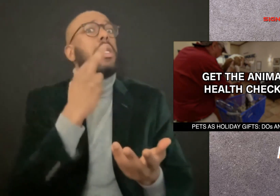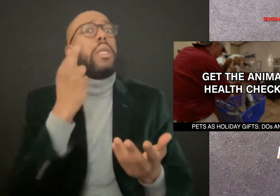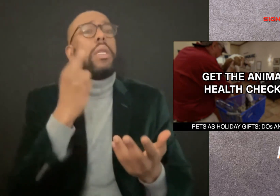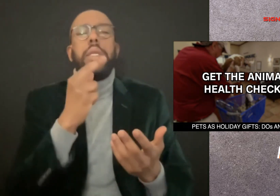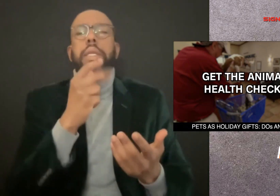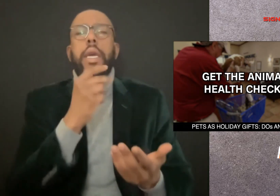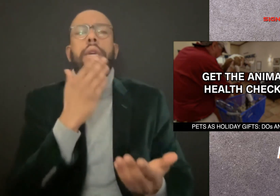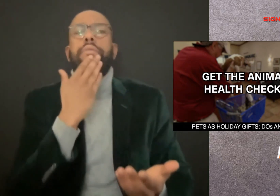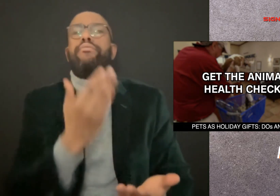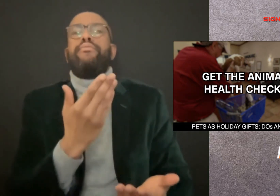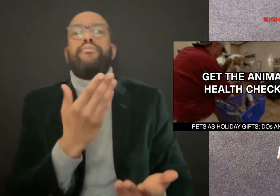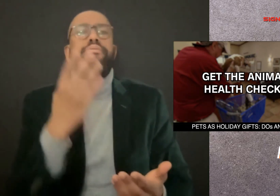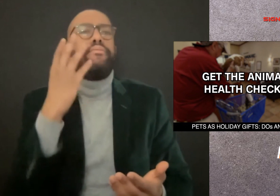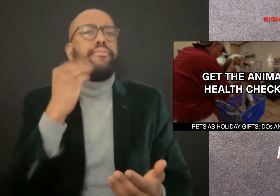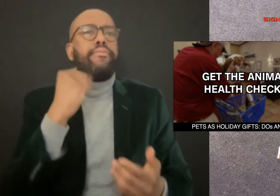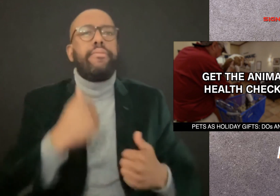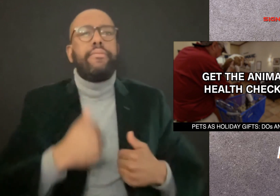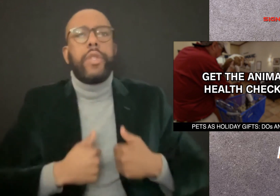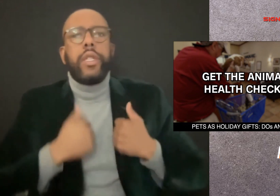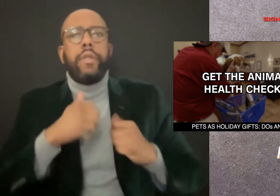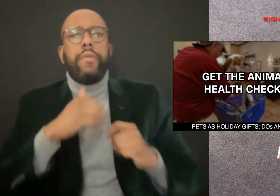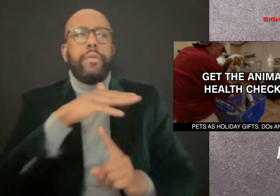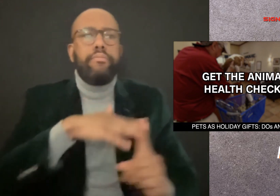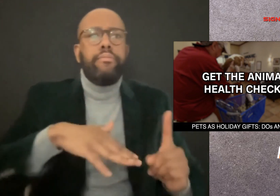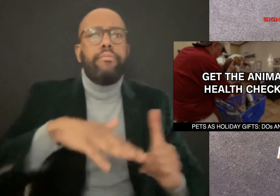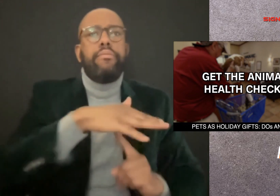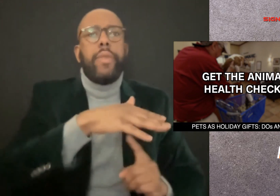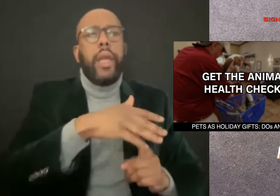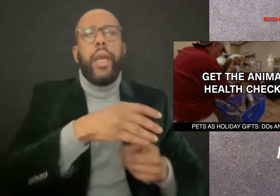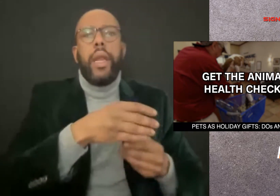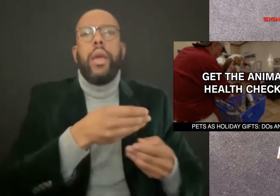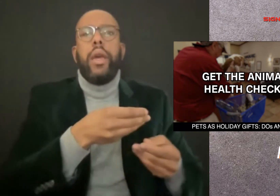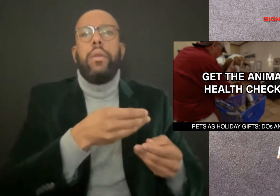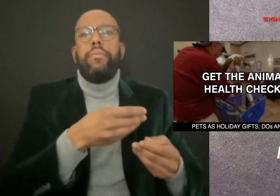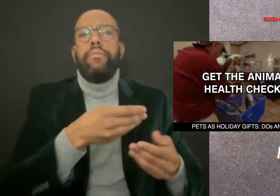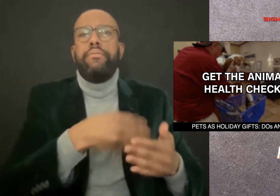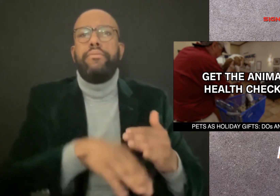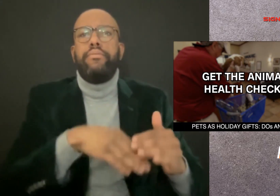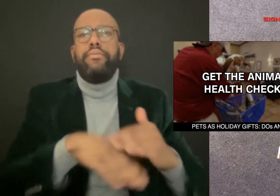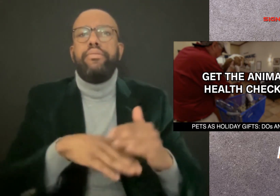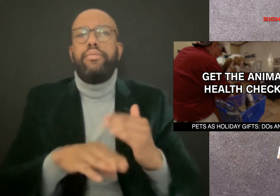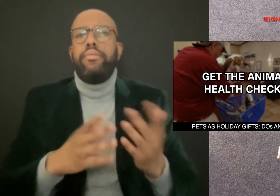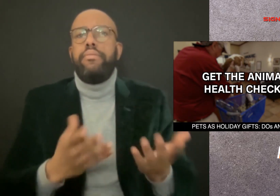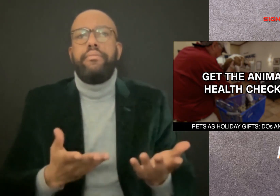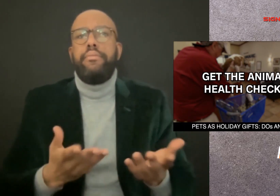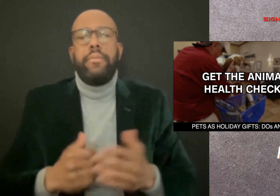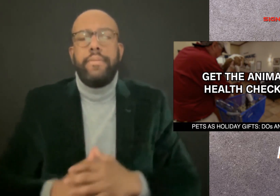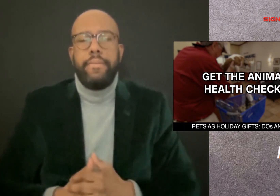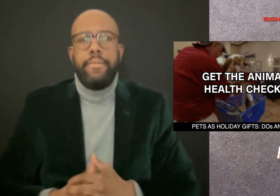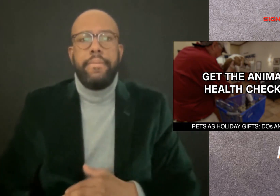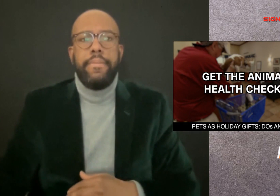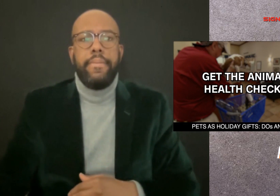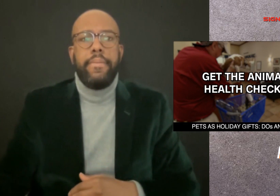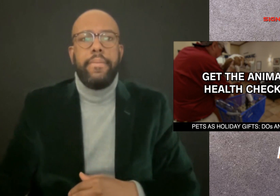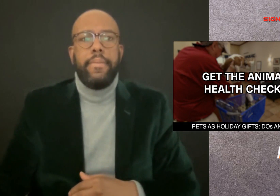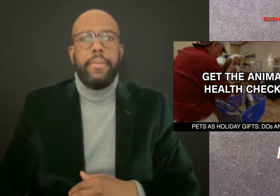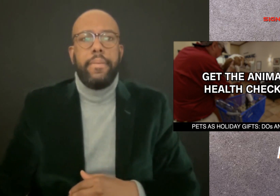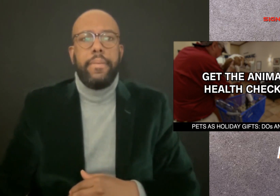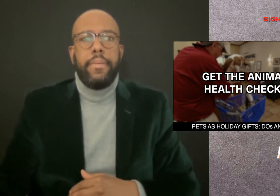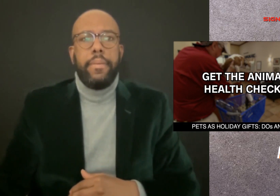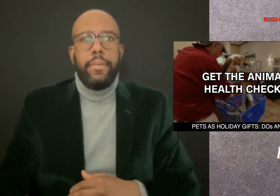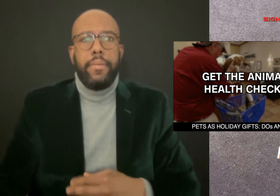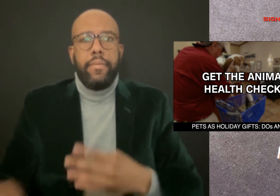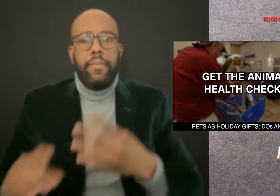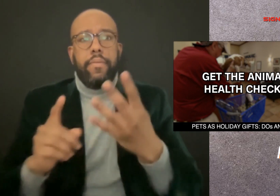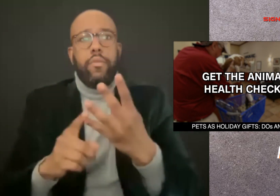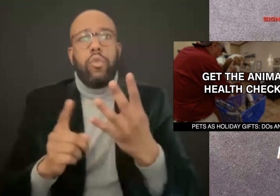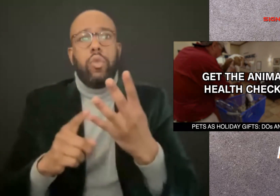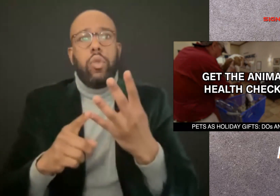and suffer from health issues due to poor living conditions and inbreeding number four